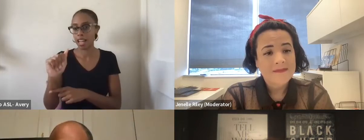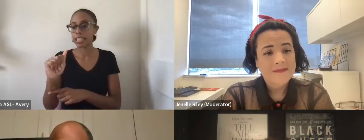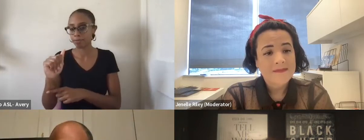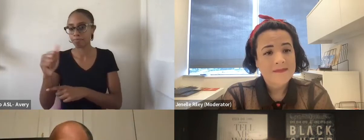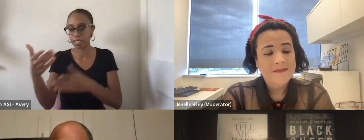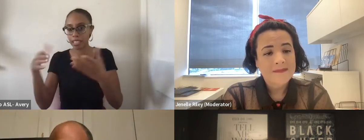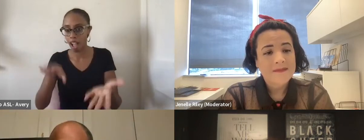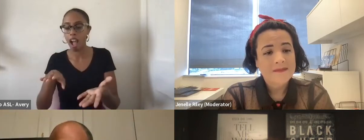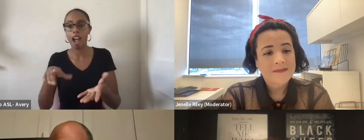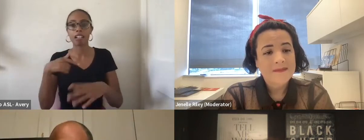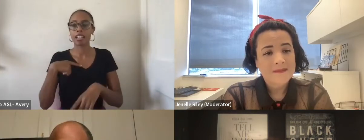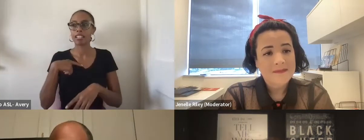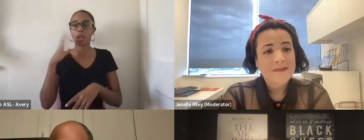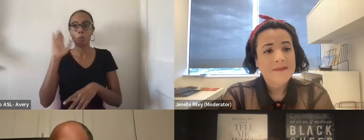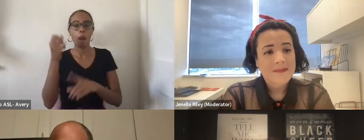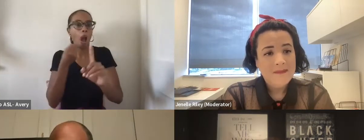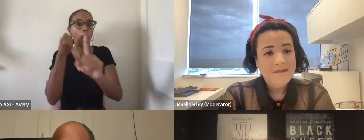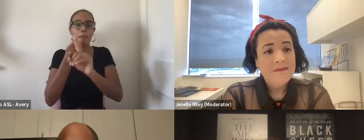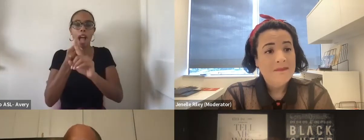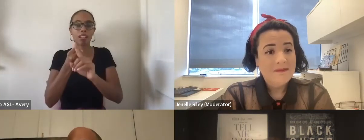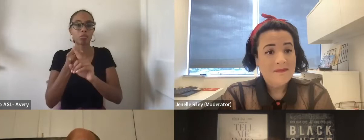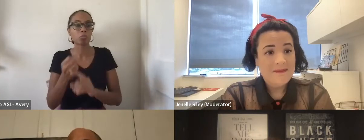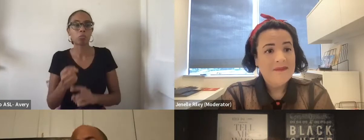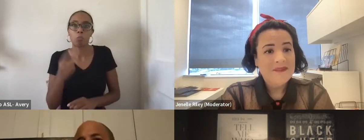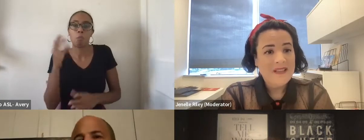world. Simon.